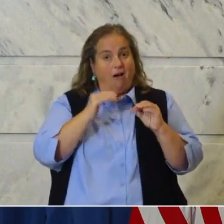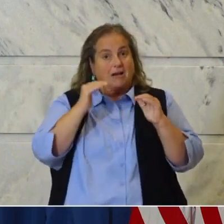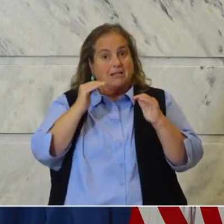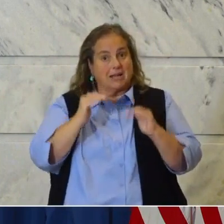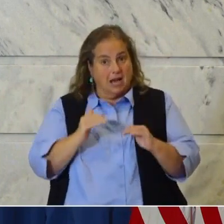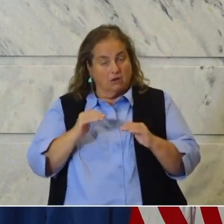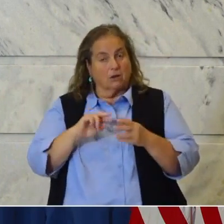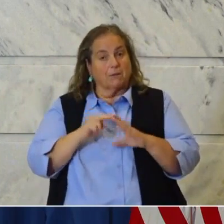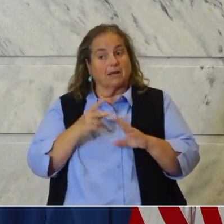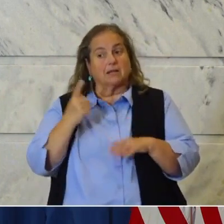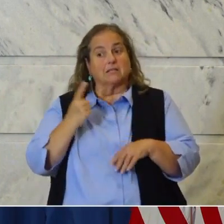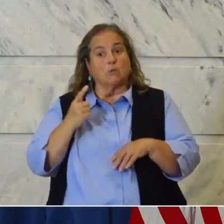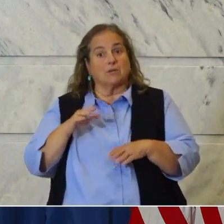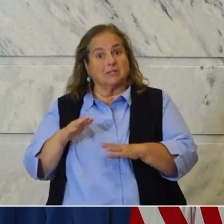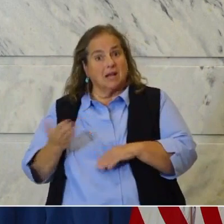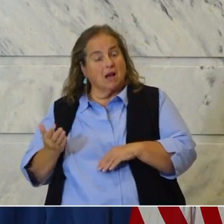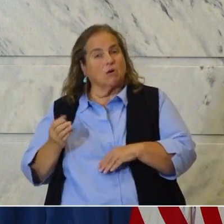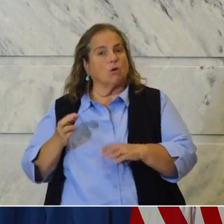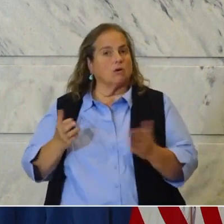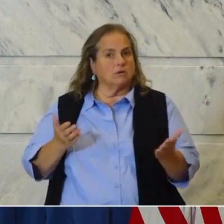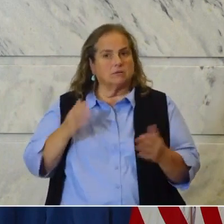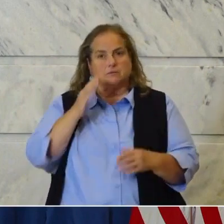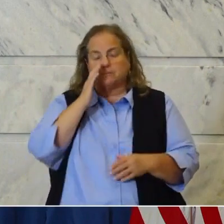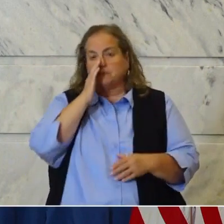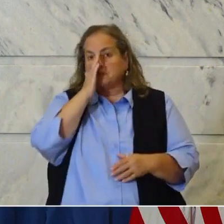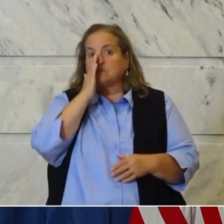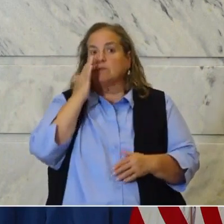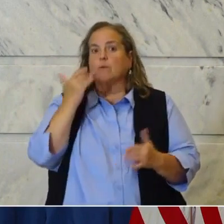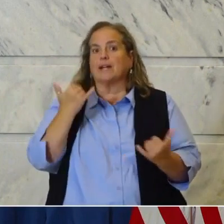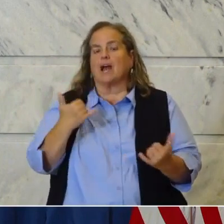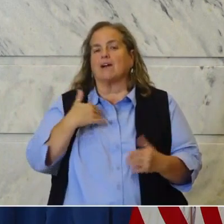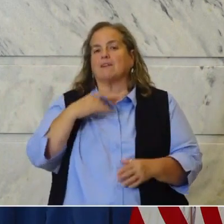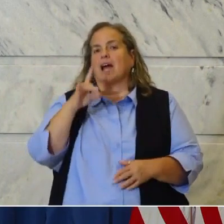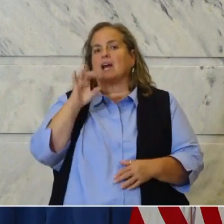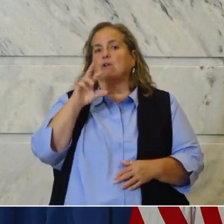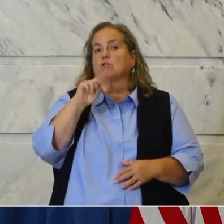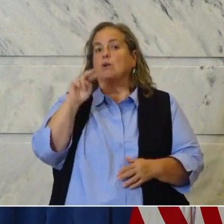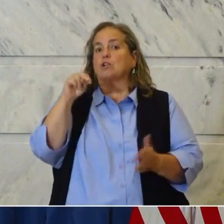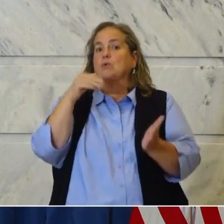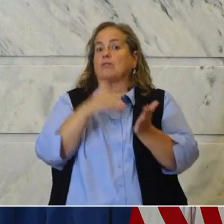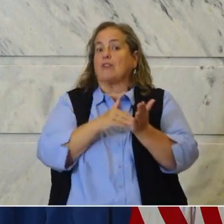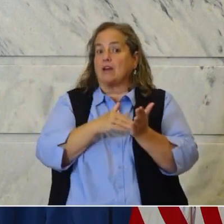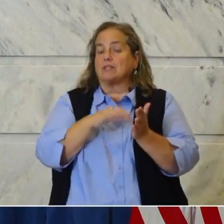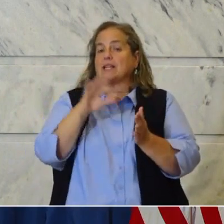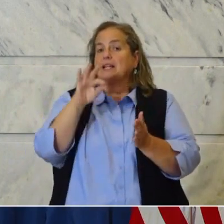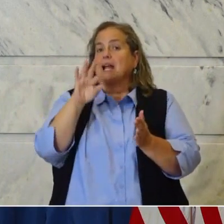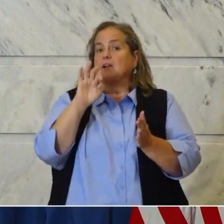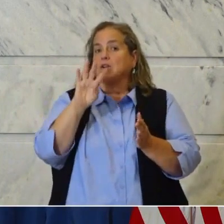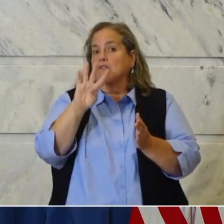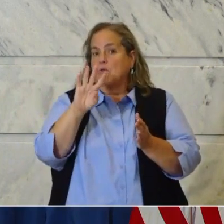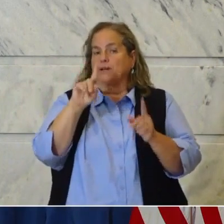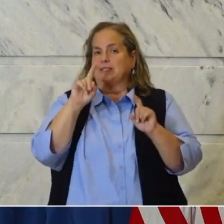losing someone. We've now administered over 822,904 tests here in the